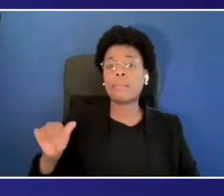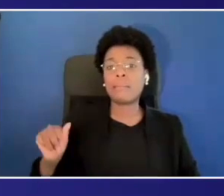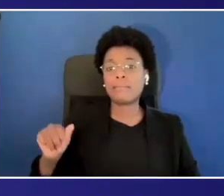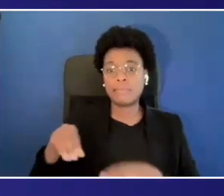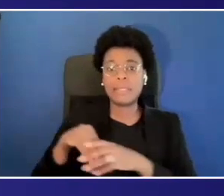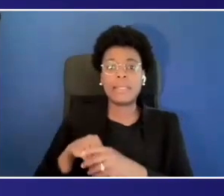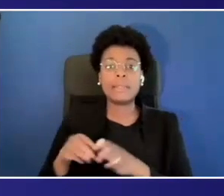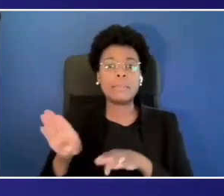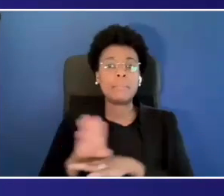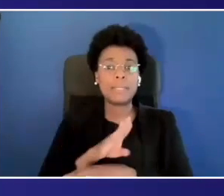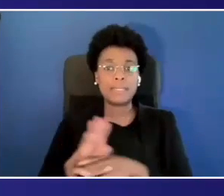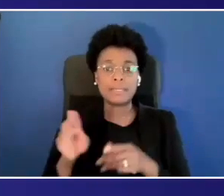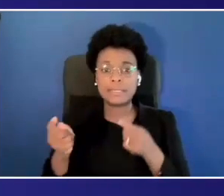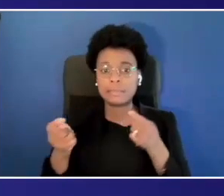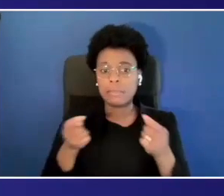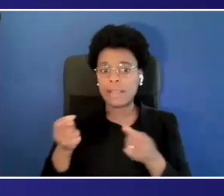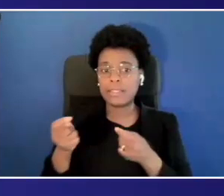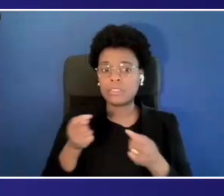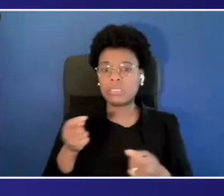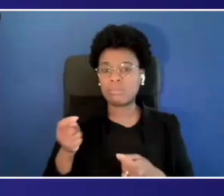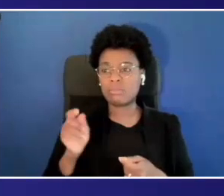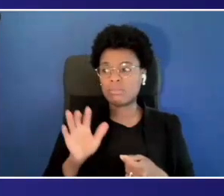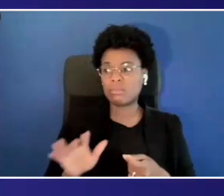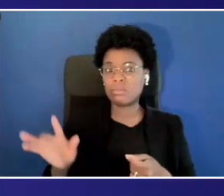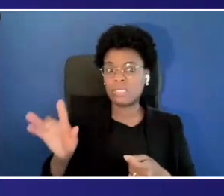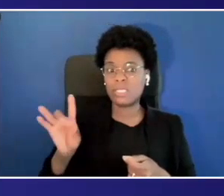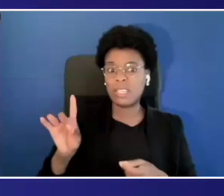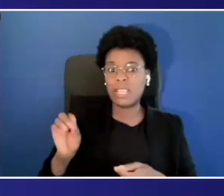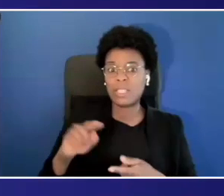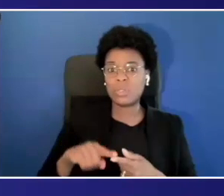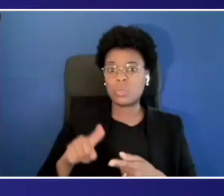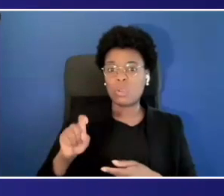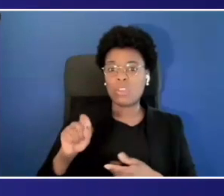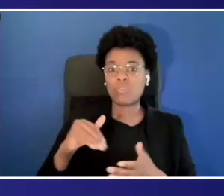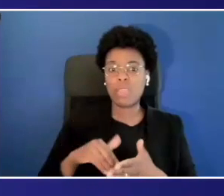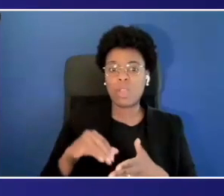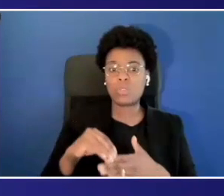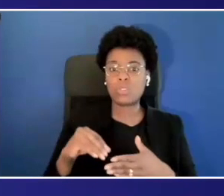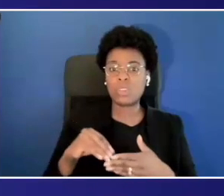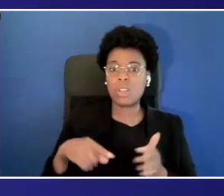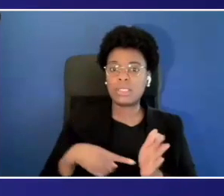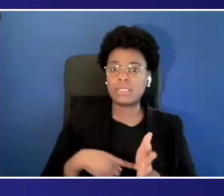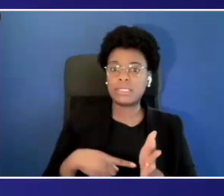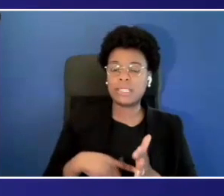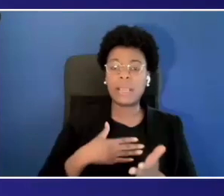About 80 to $100,000 in debt. And my wife has, I wanna say around 20,000.